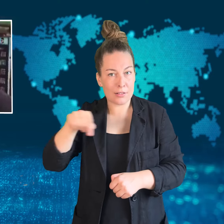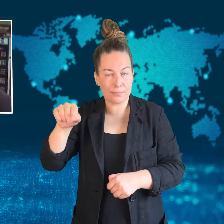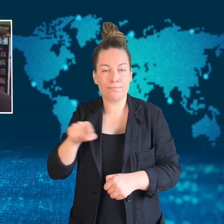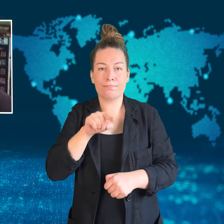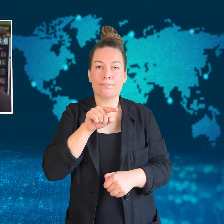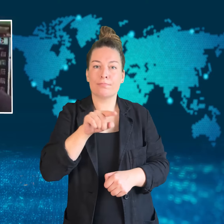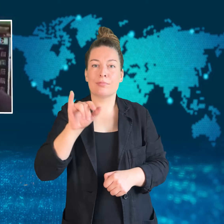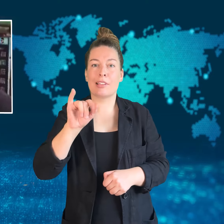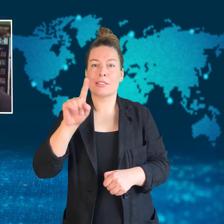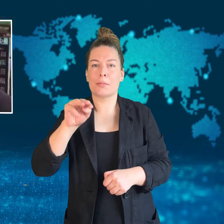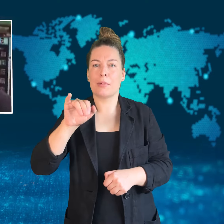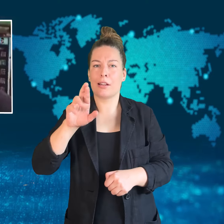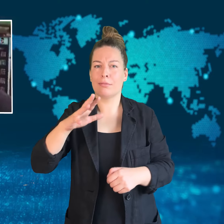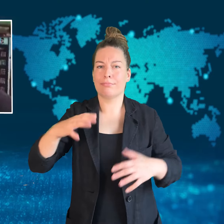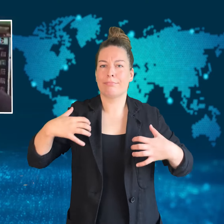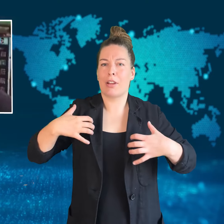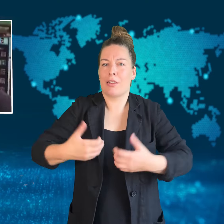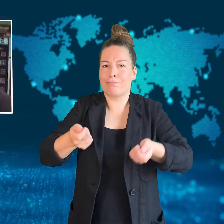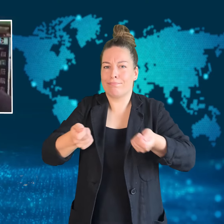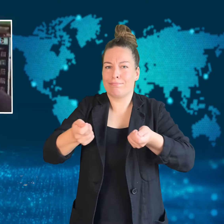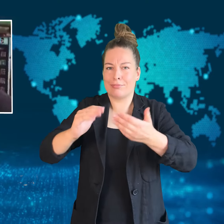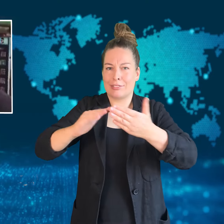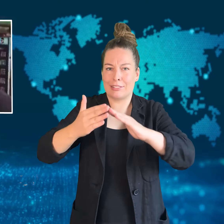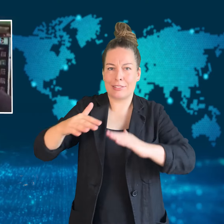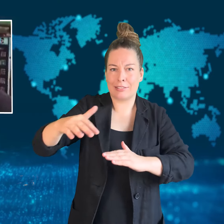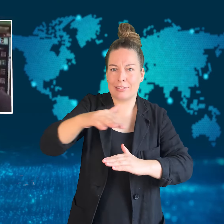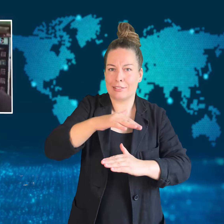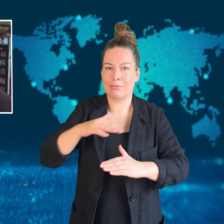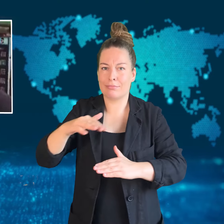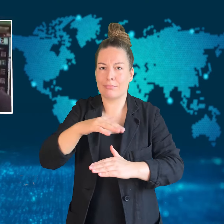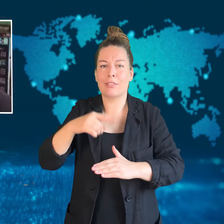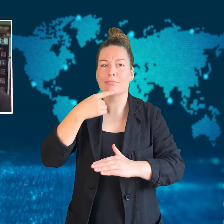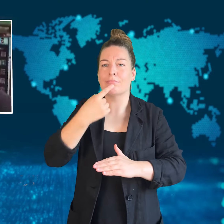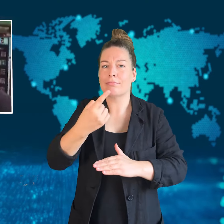The Izmir governor's office said they belonged to